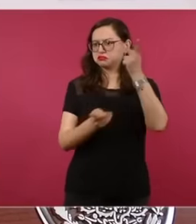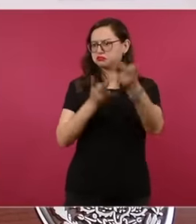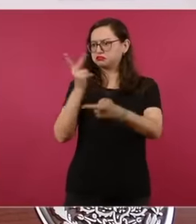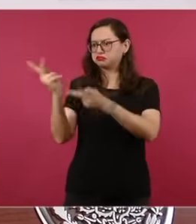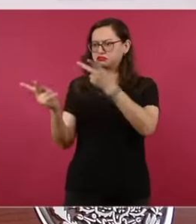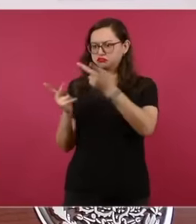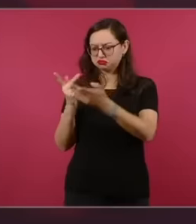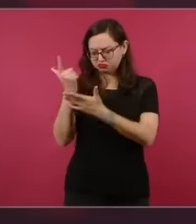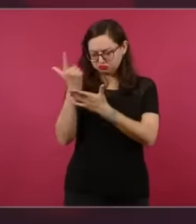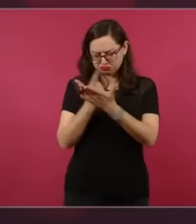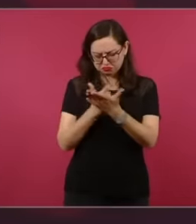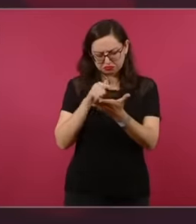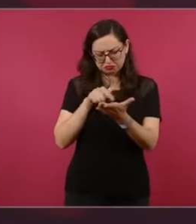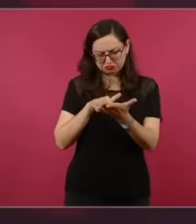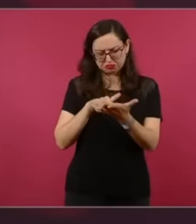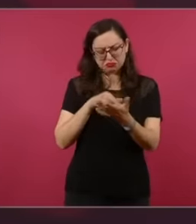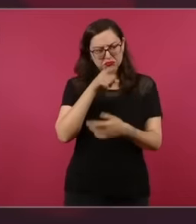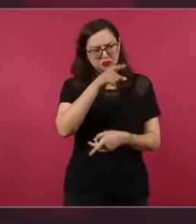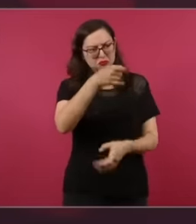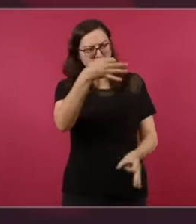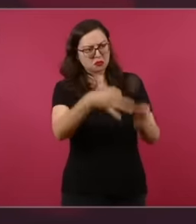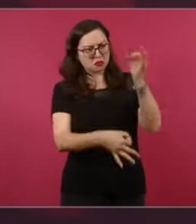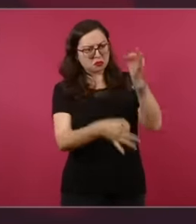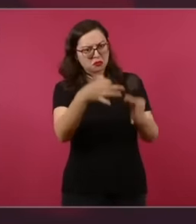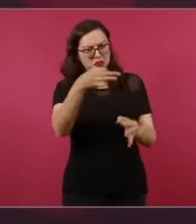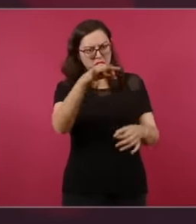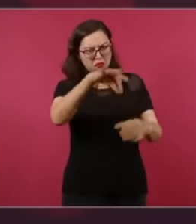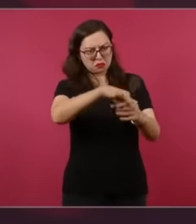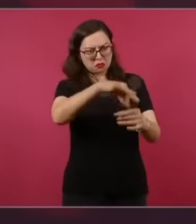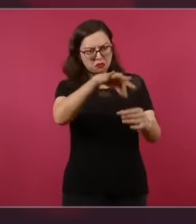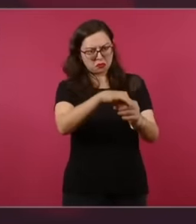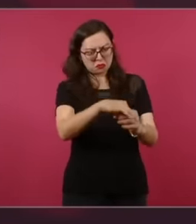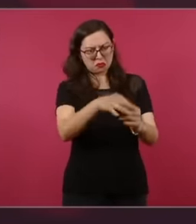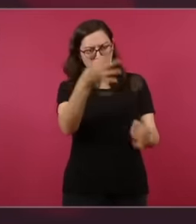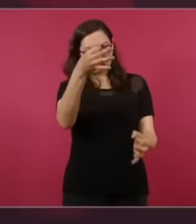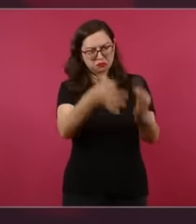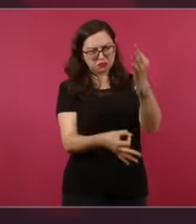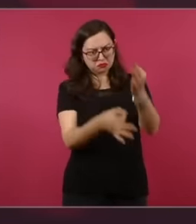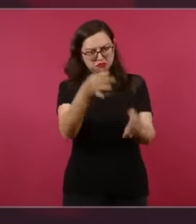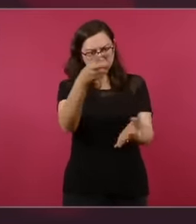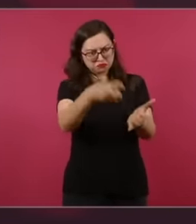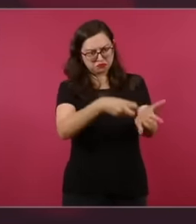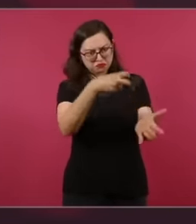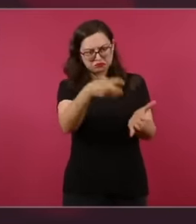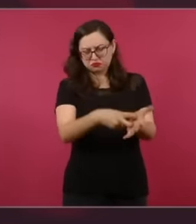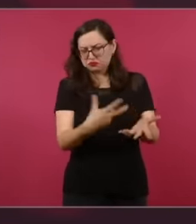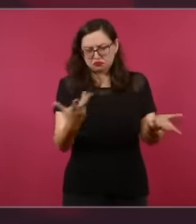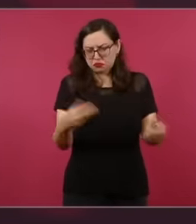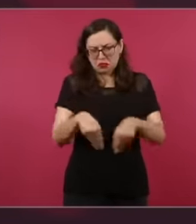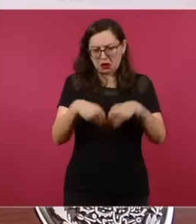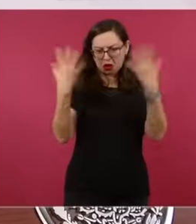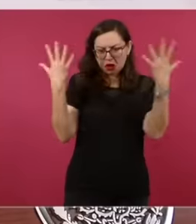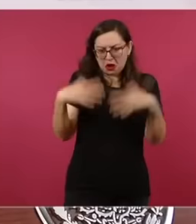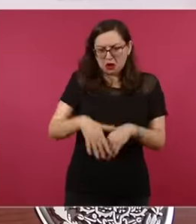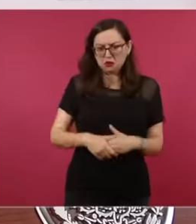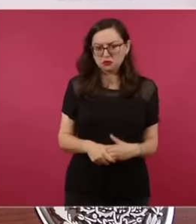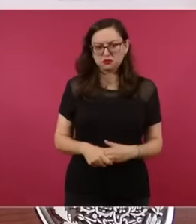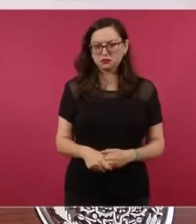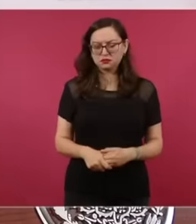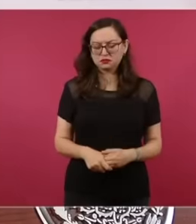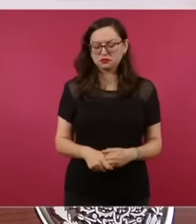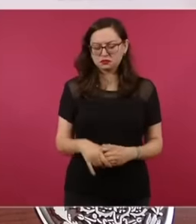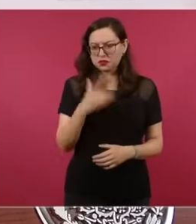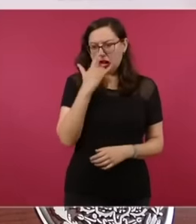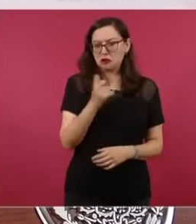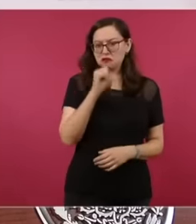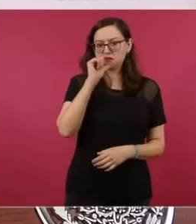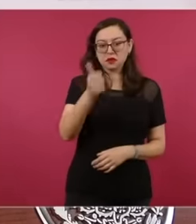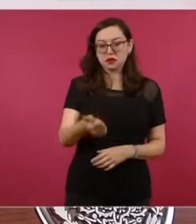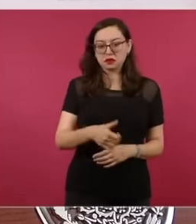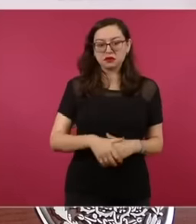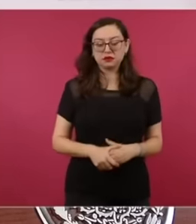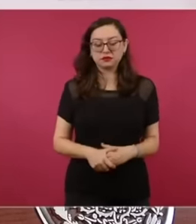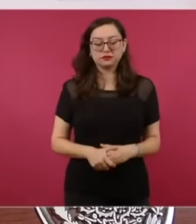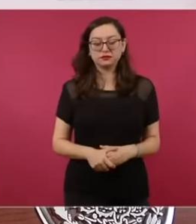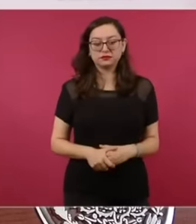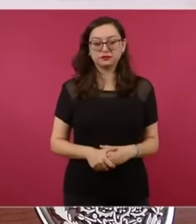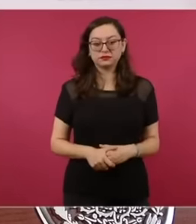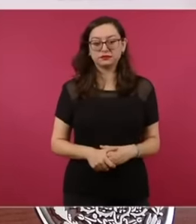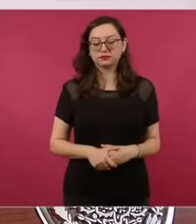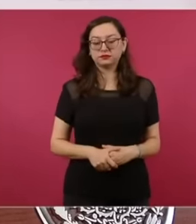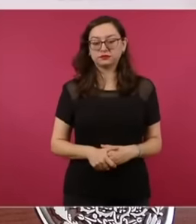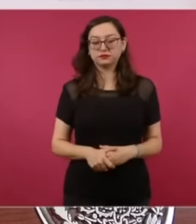being carried out. an election of judges of magistrates of ministers the majority